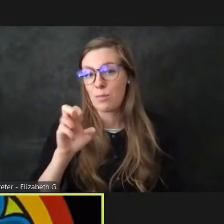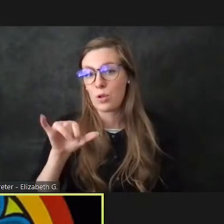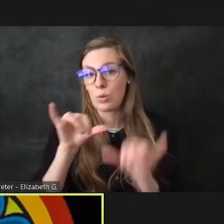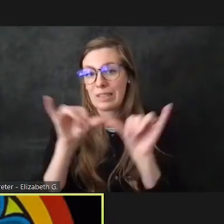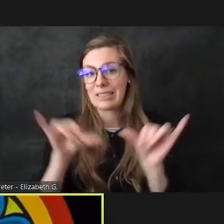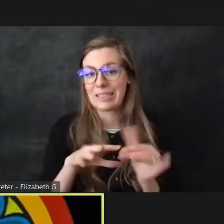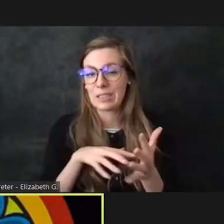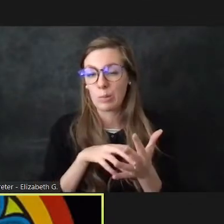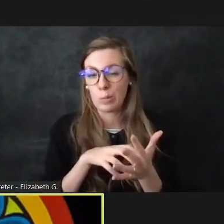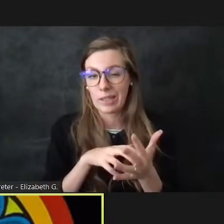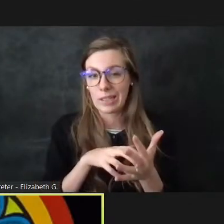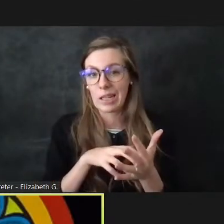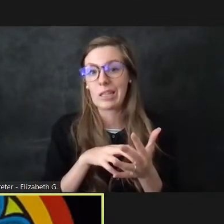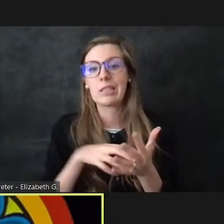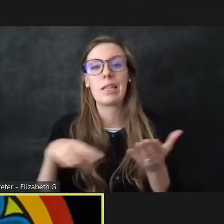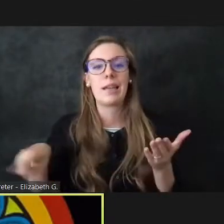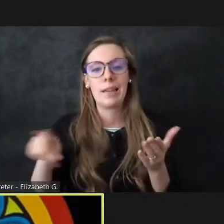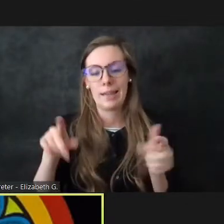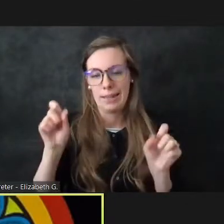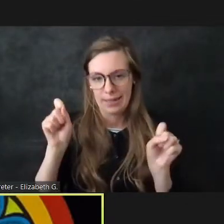And so it's important to underline that